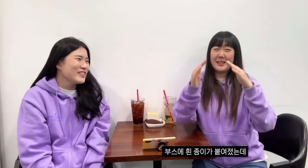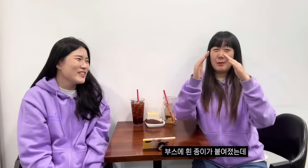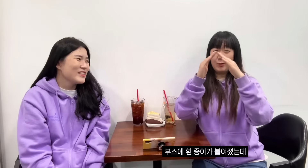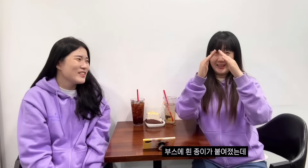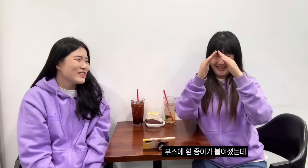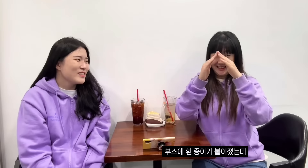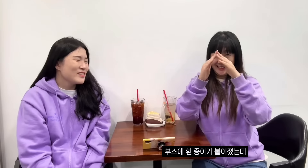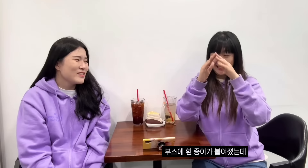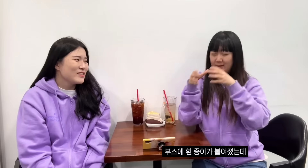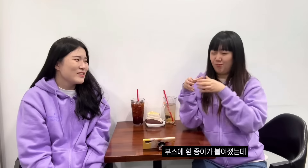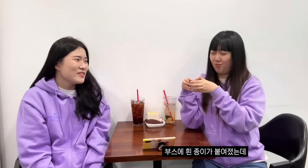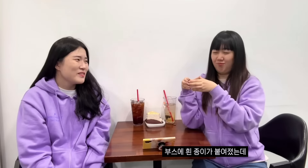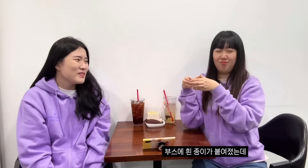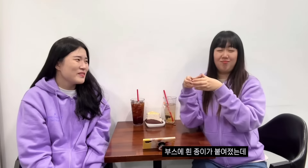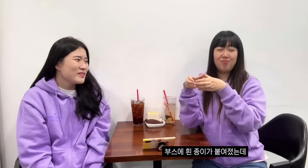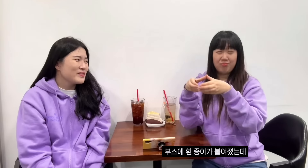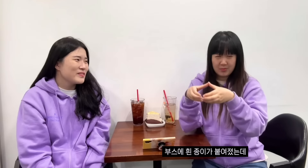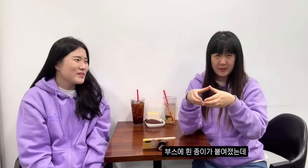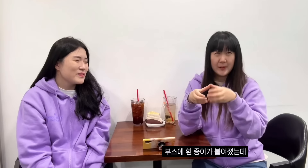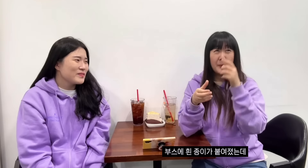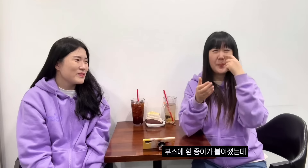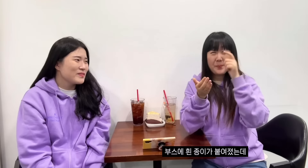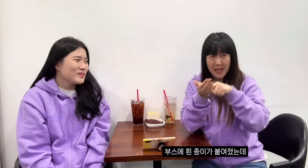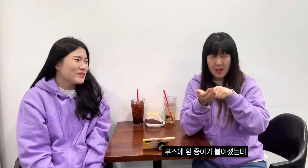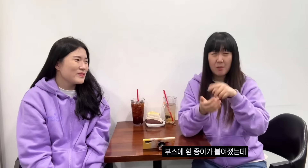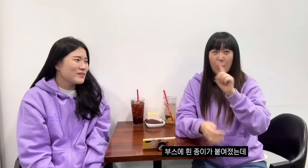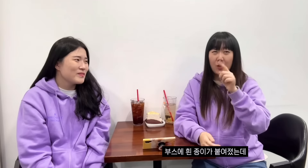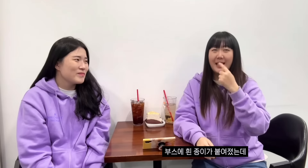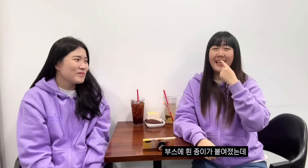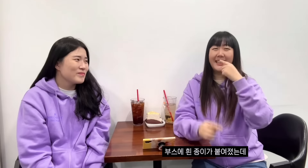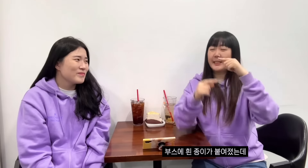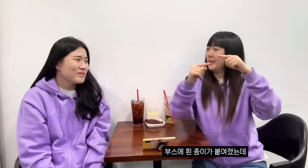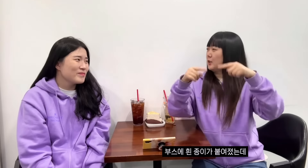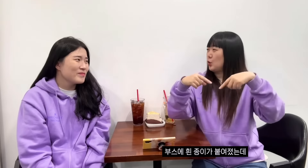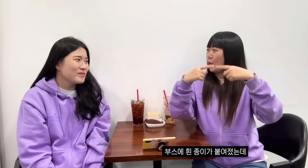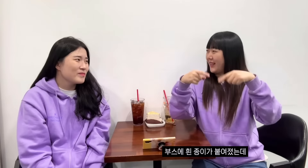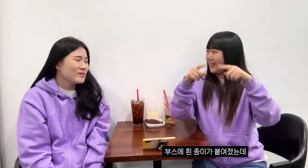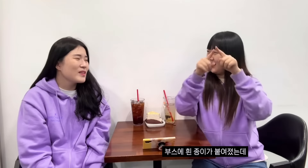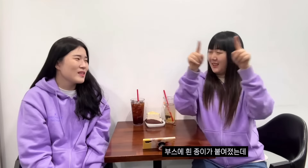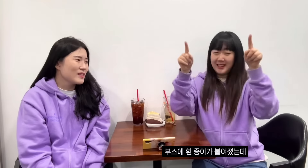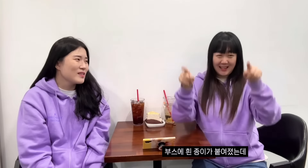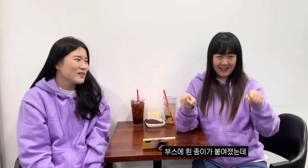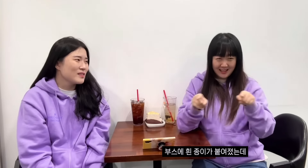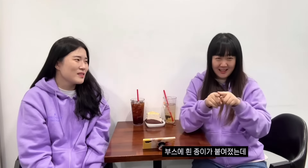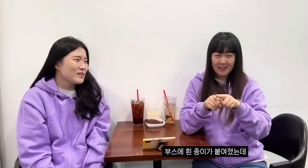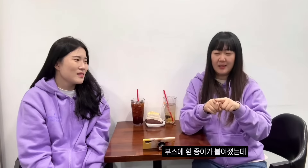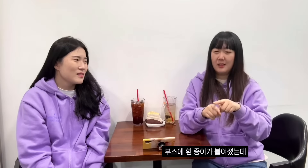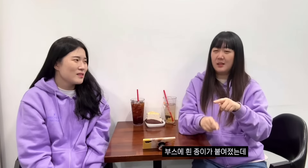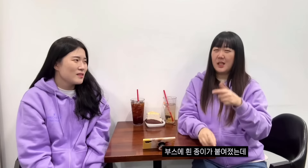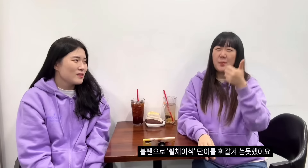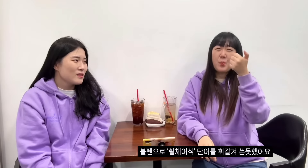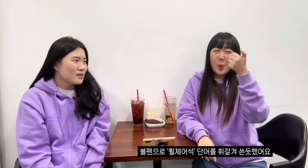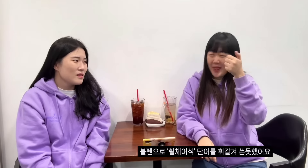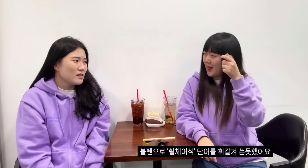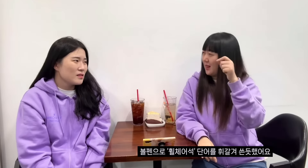There was a white piece of paper pasted on the booth,